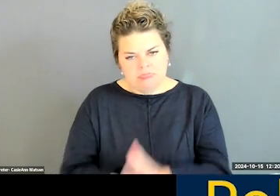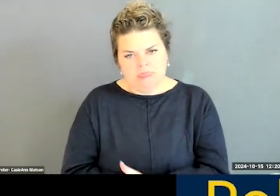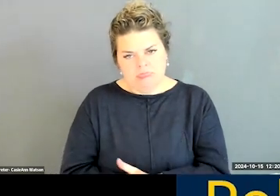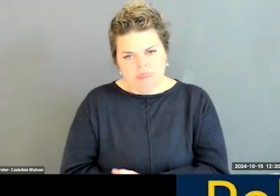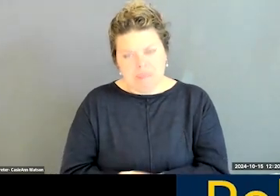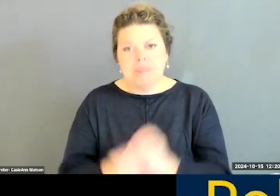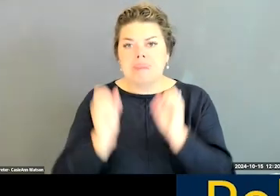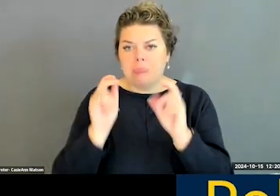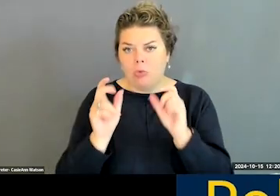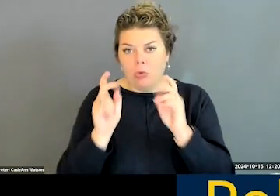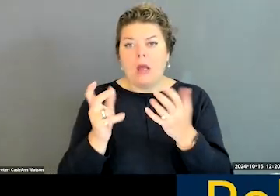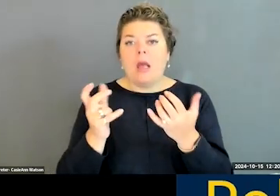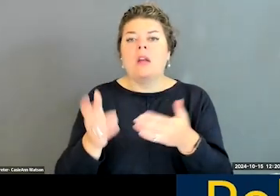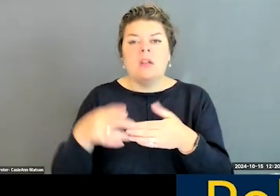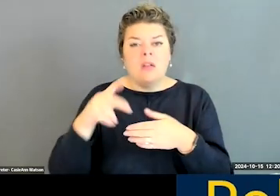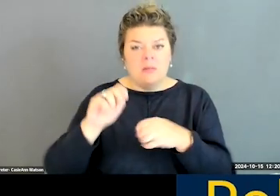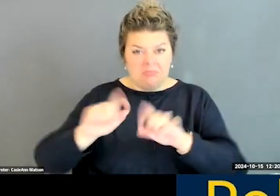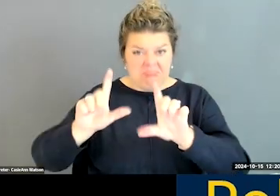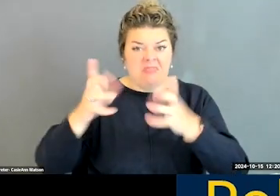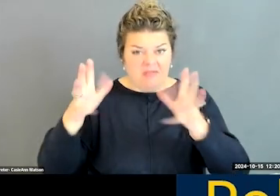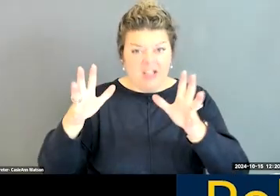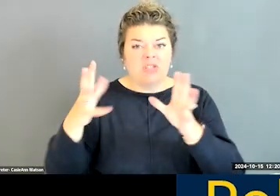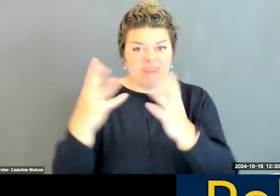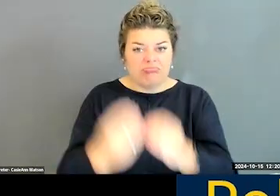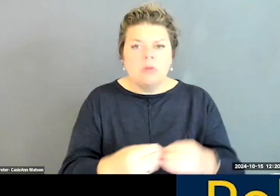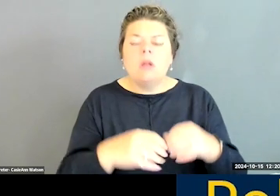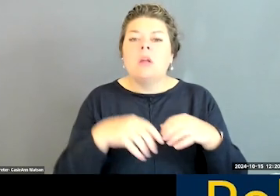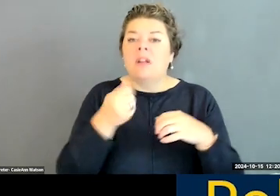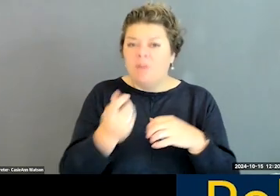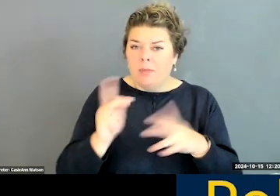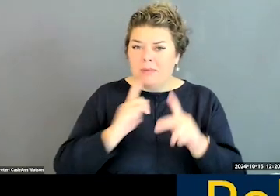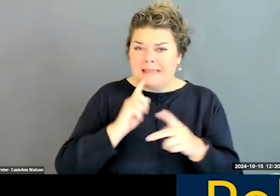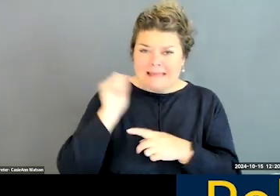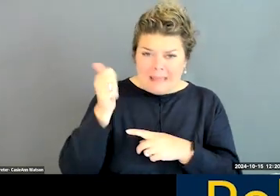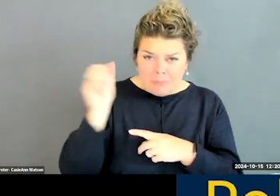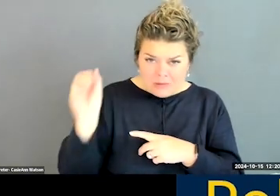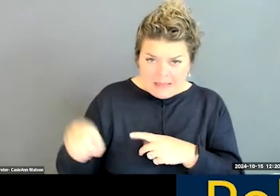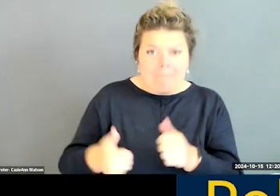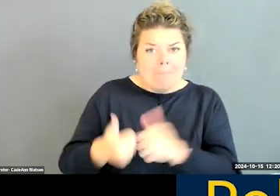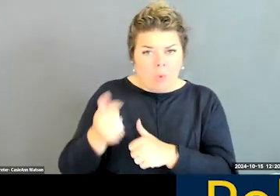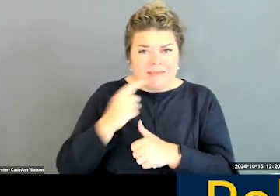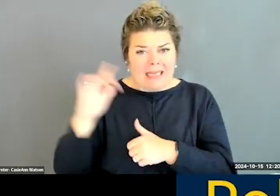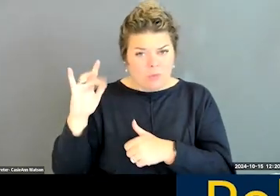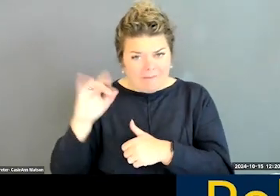Okay, we'll go ahead and end this poll. So a few of you have said 10%, the majority say 25.